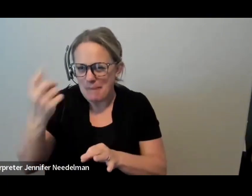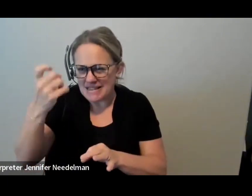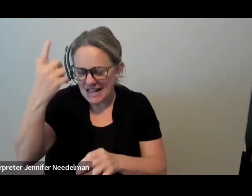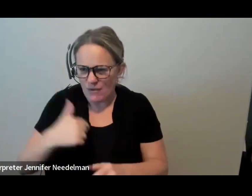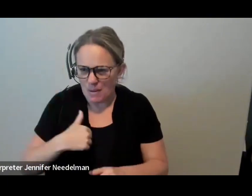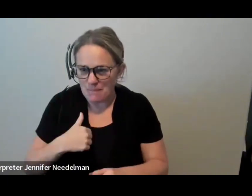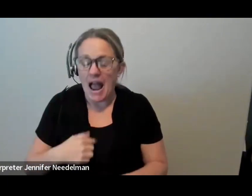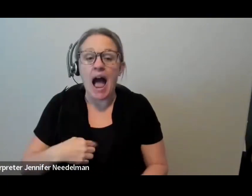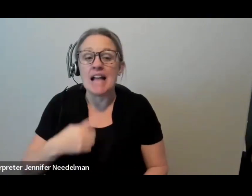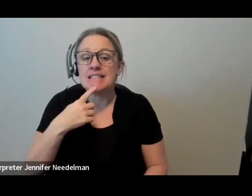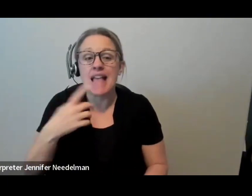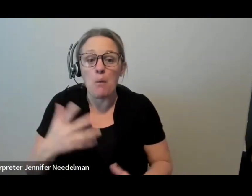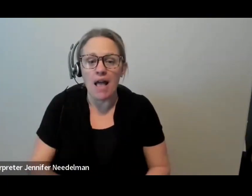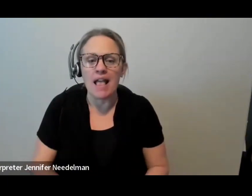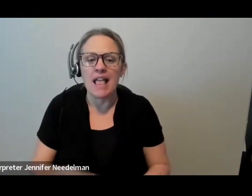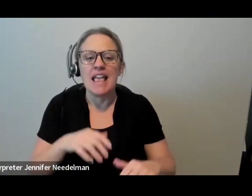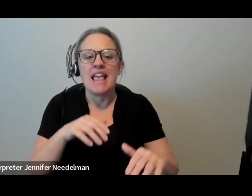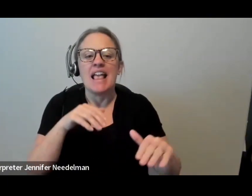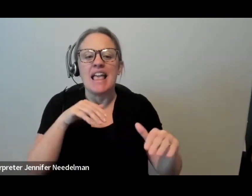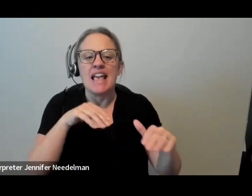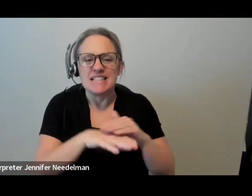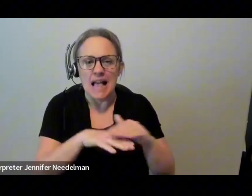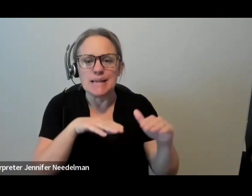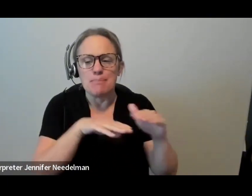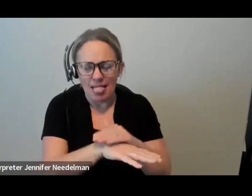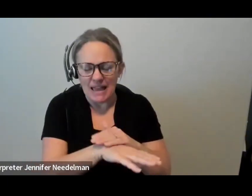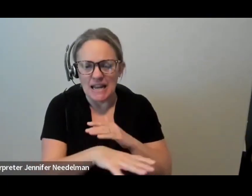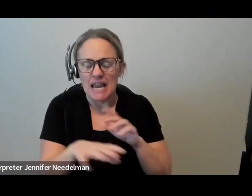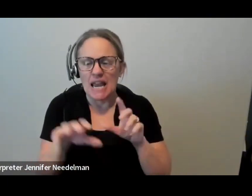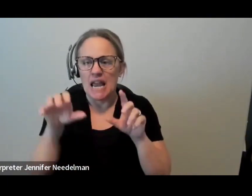I would say that accessibility can be,